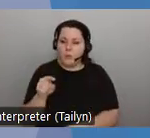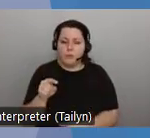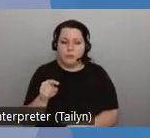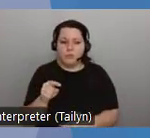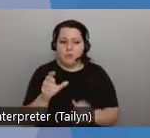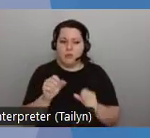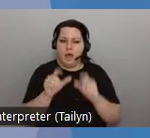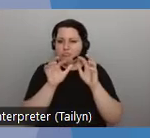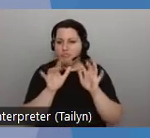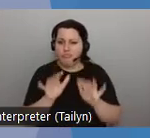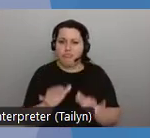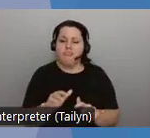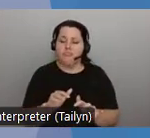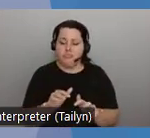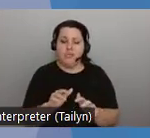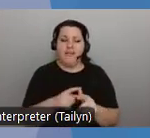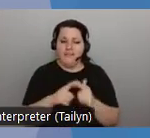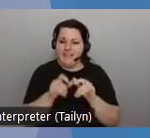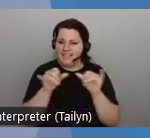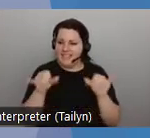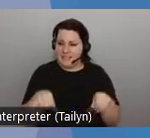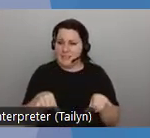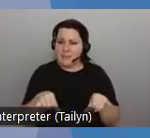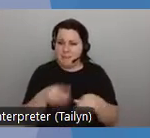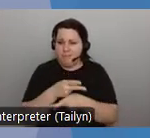already have that kind of built-in so it generally takes a little bit less effort to just fill in the details